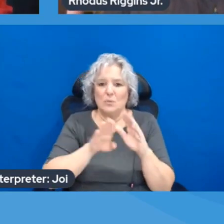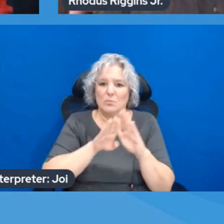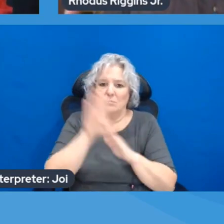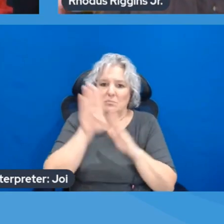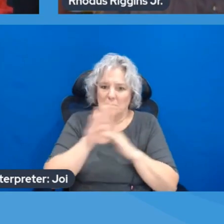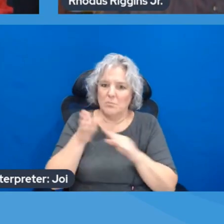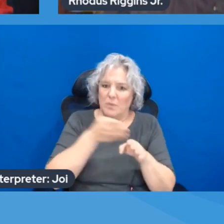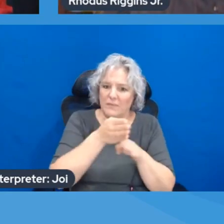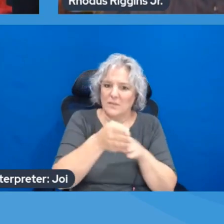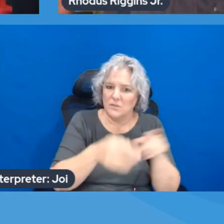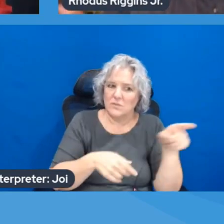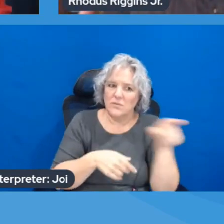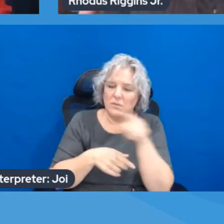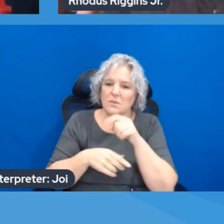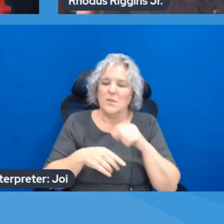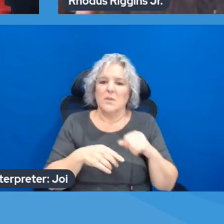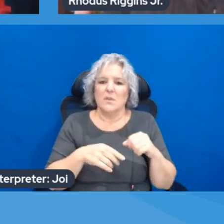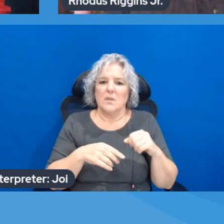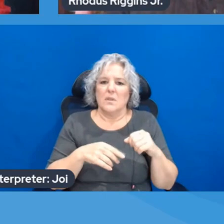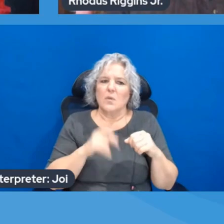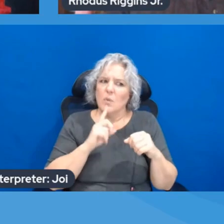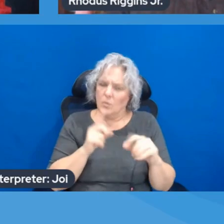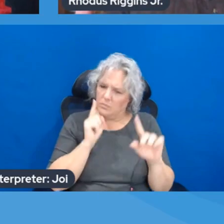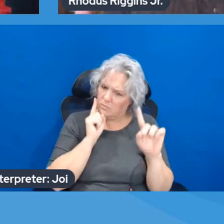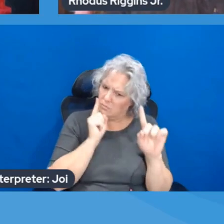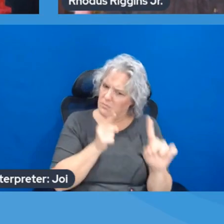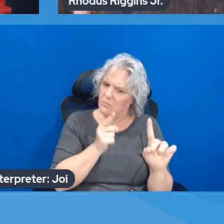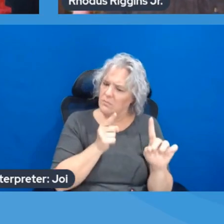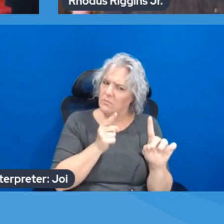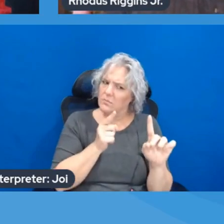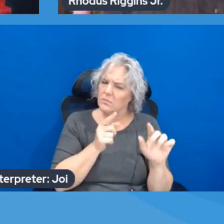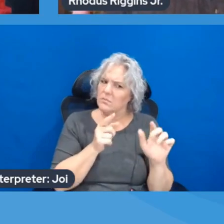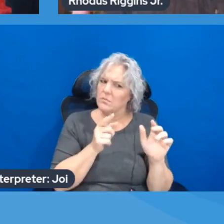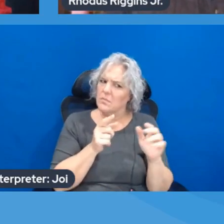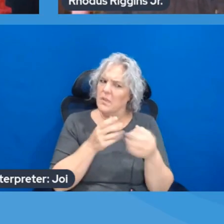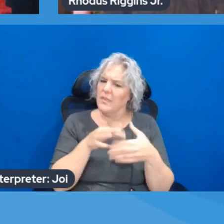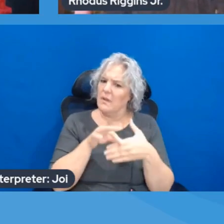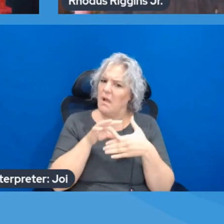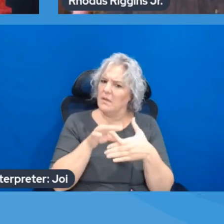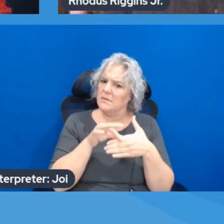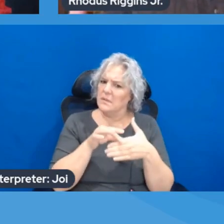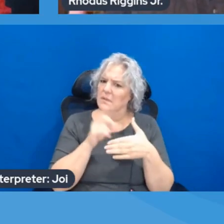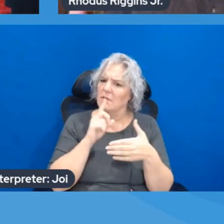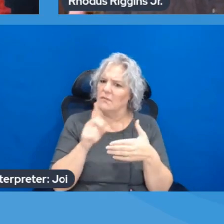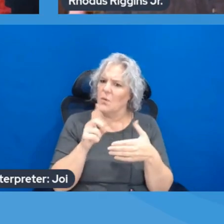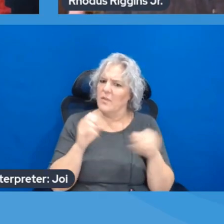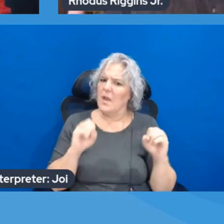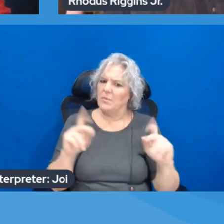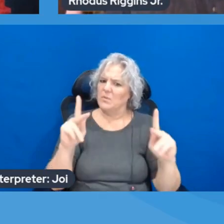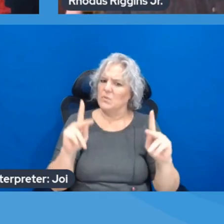we are being extremely intentional about the content about professional development opportunities.